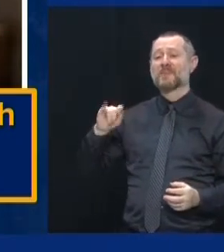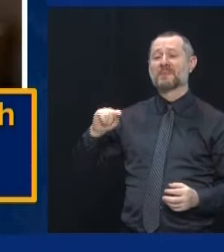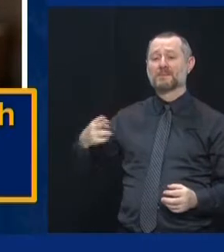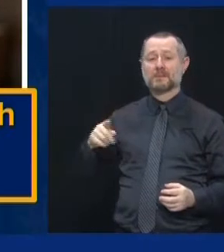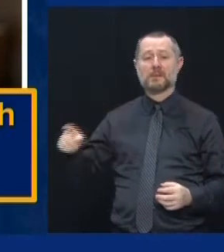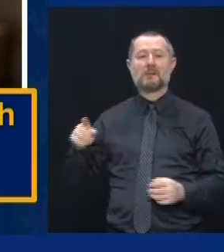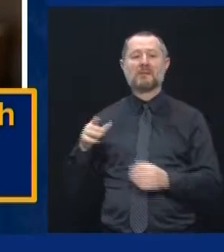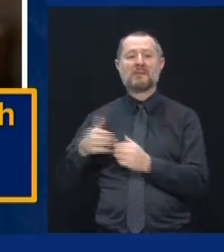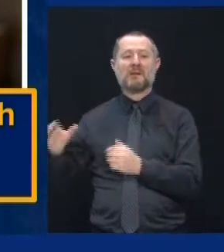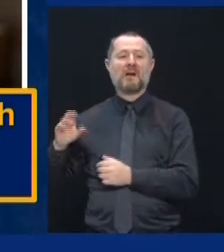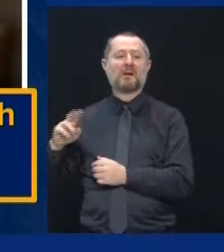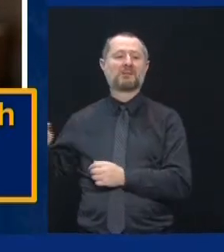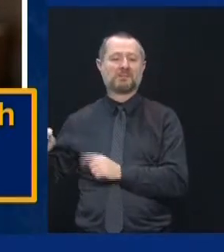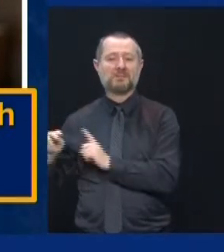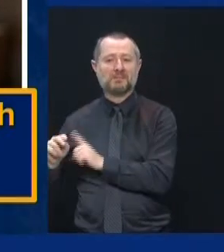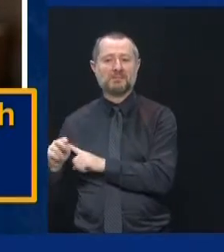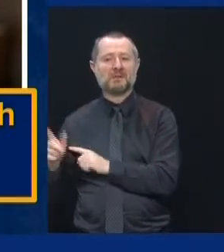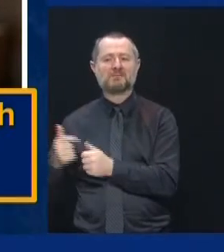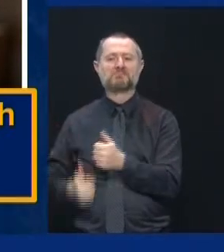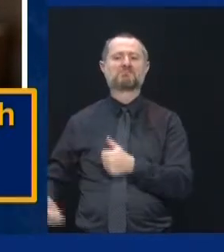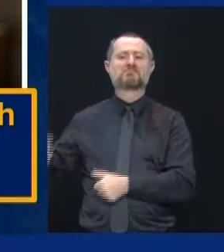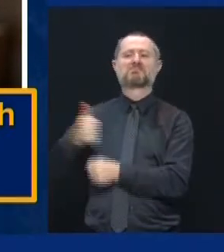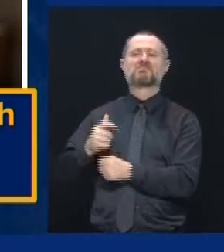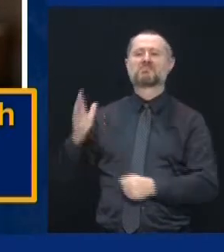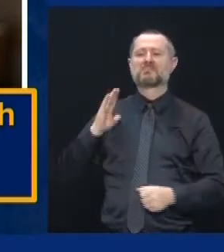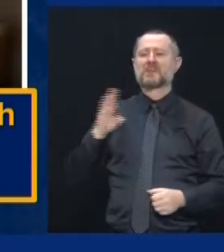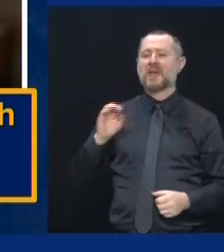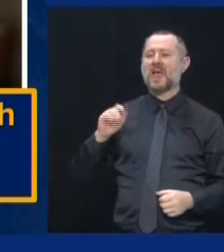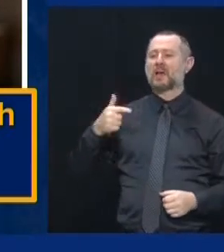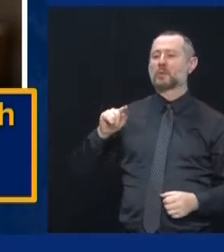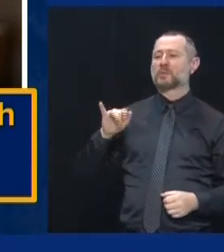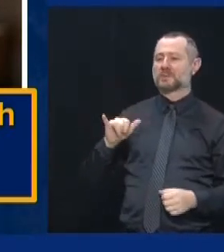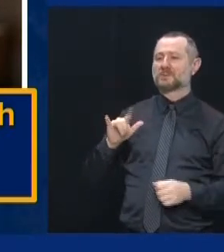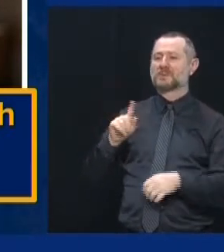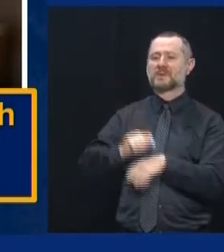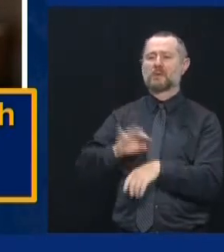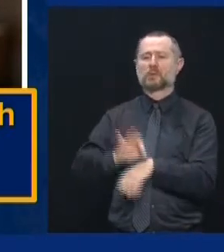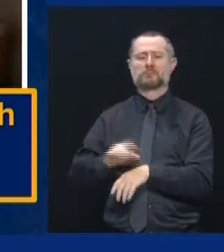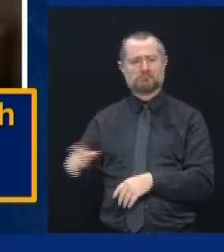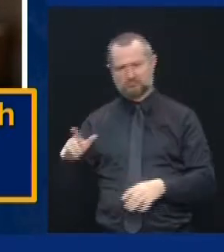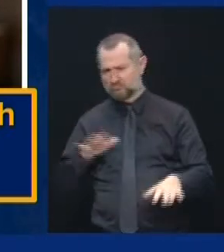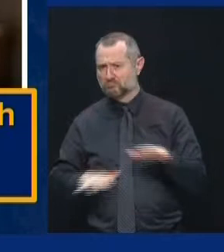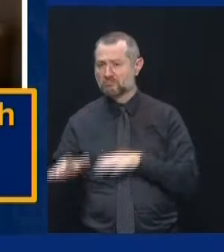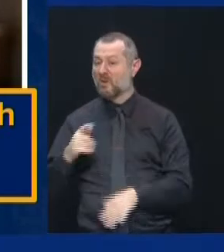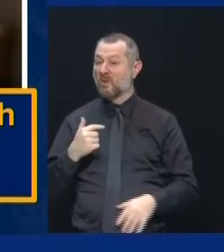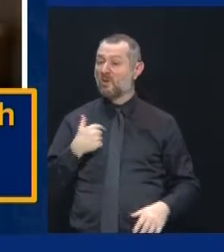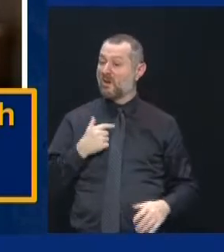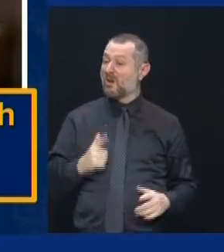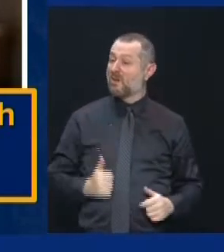STEPPED INTO THE OFFICE, AND DR. HEADING THE EQUITY TASK FORCE